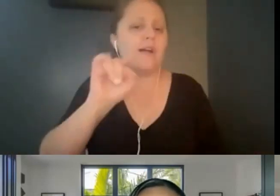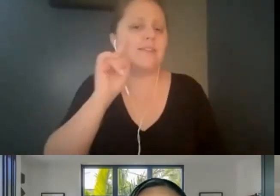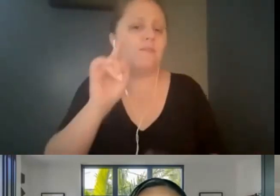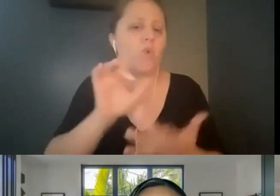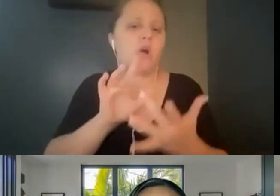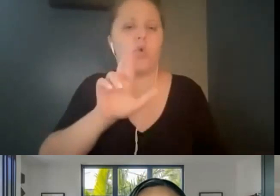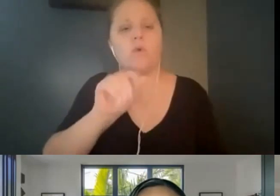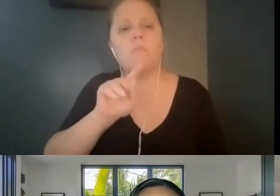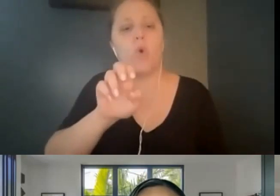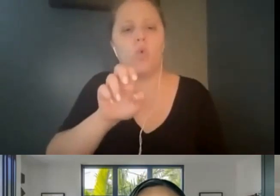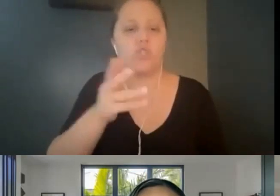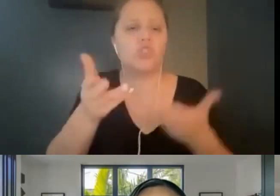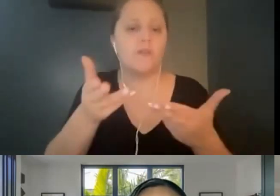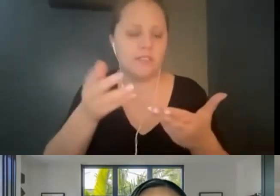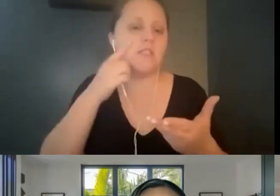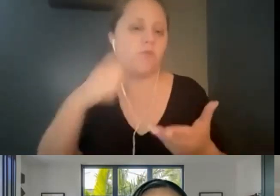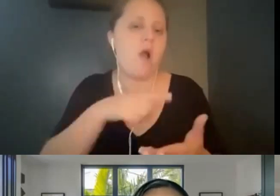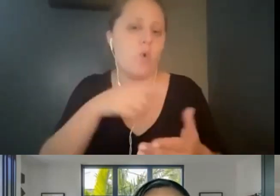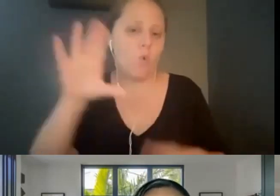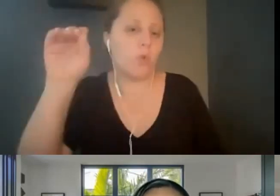for Lennar Corporation and I just started my,